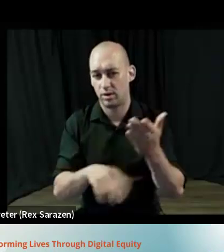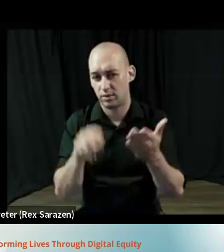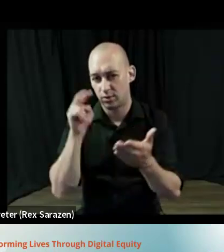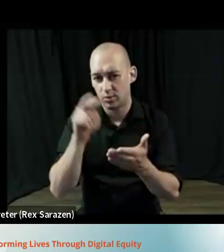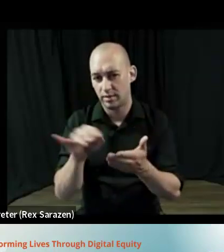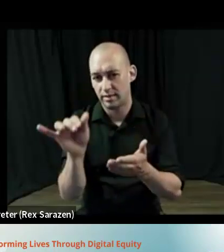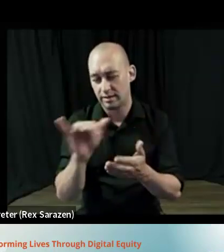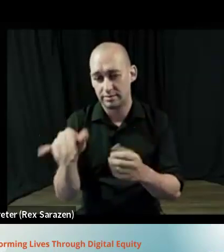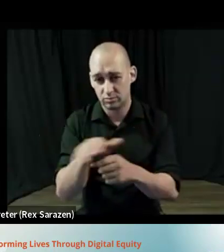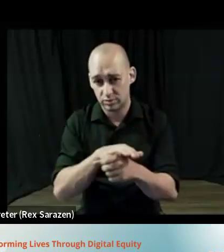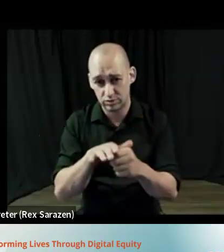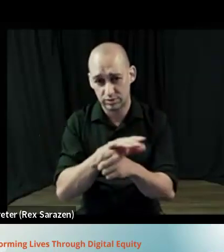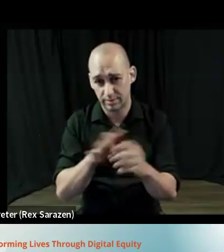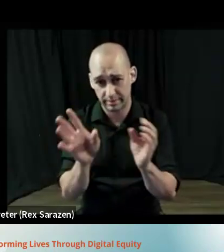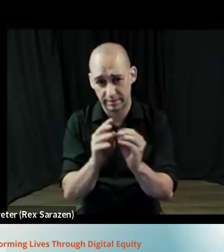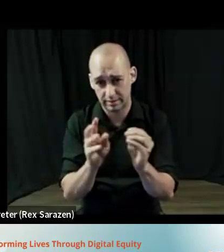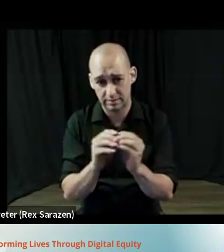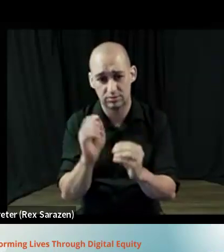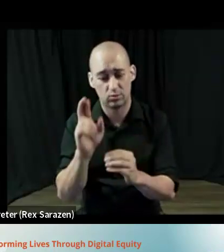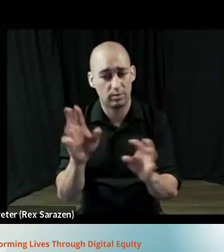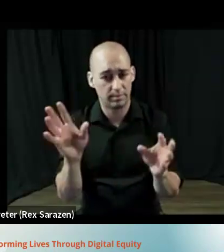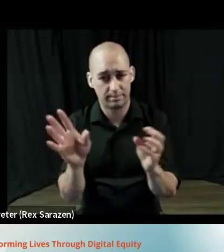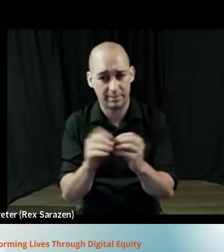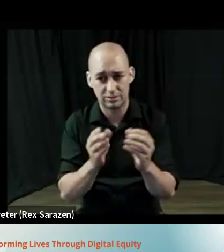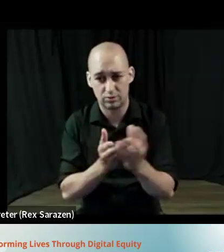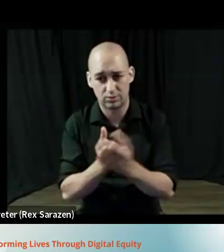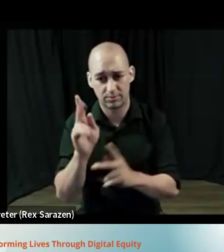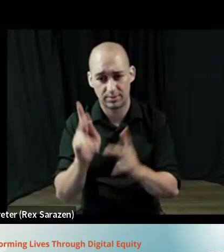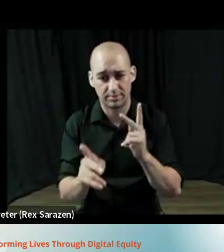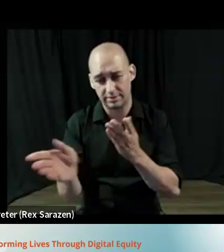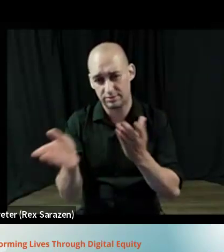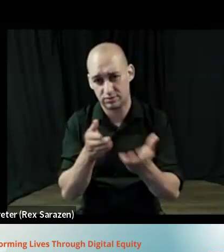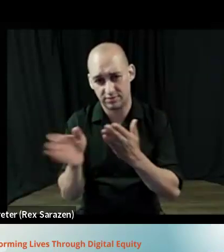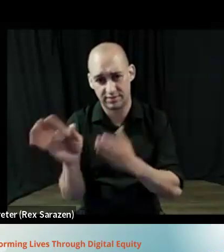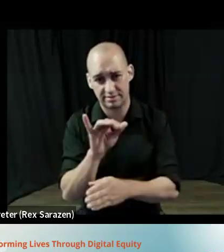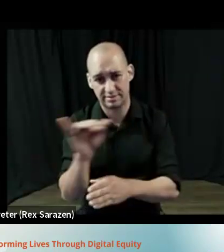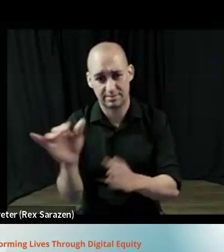more meetings through people who serve the same communities? Are the state agencies,